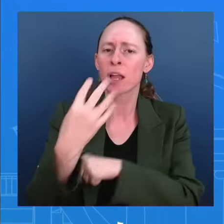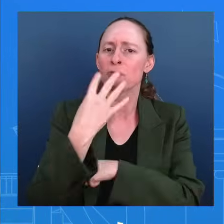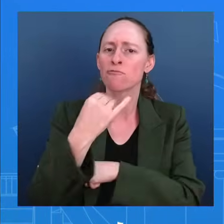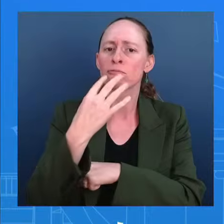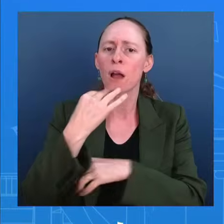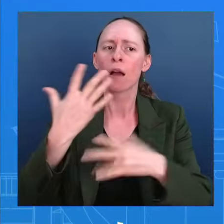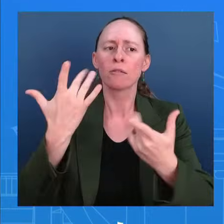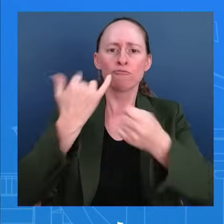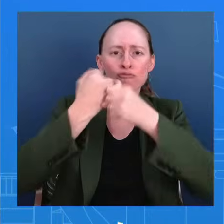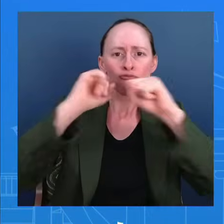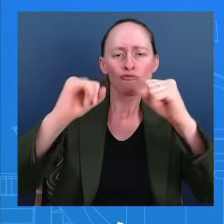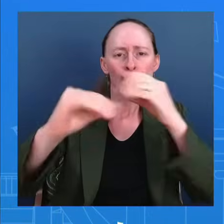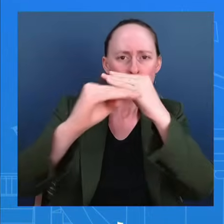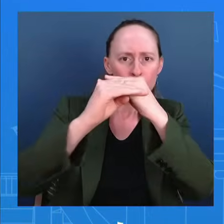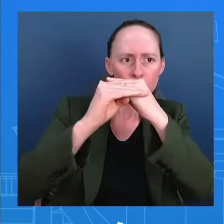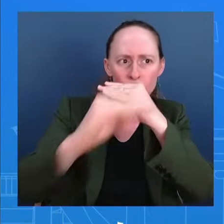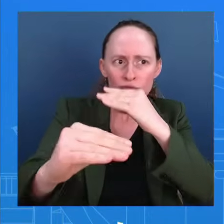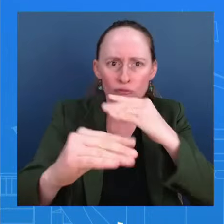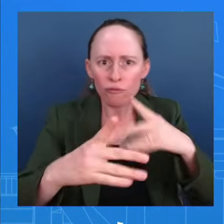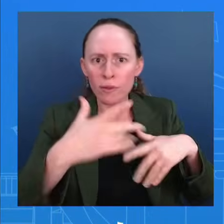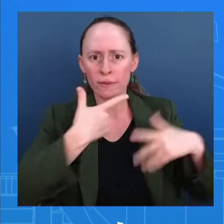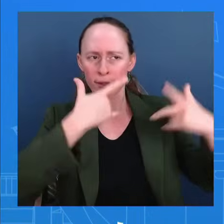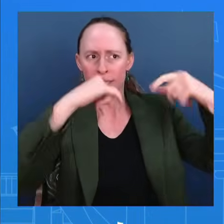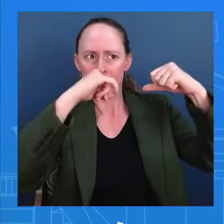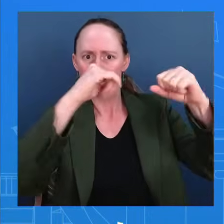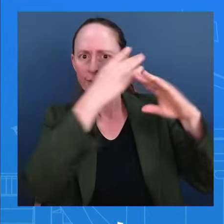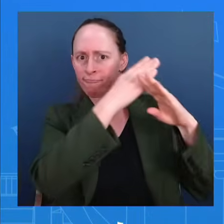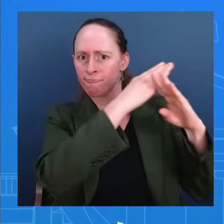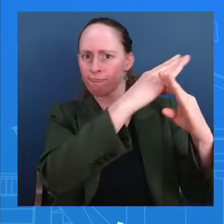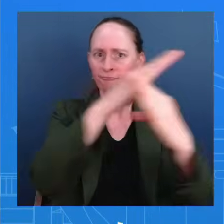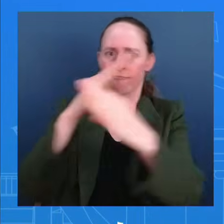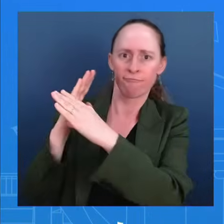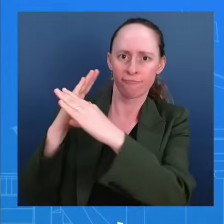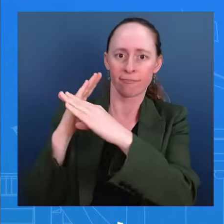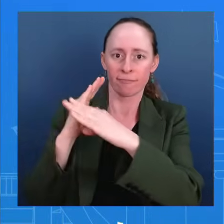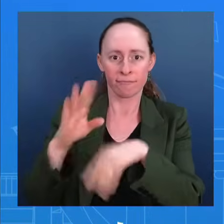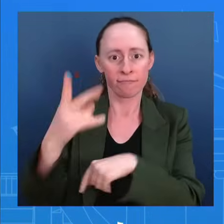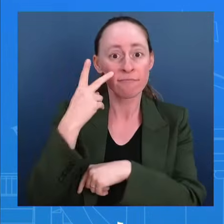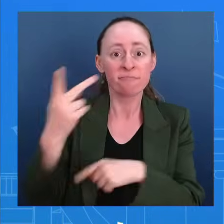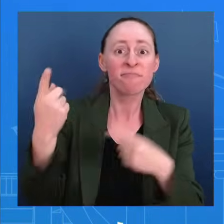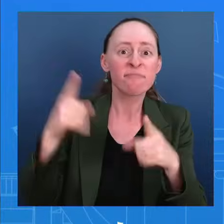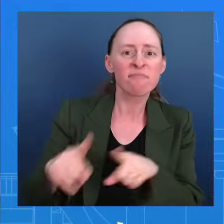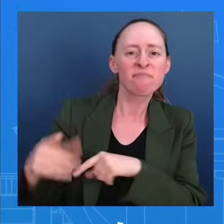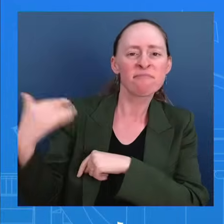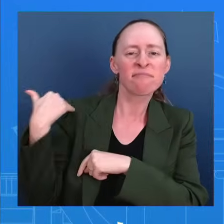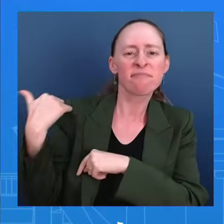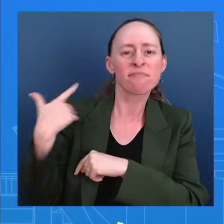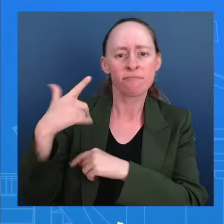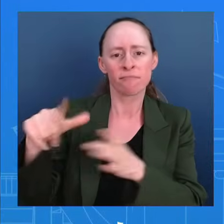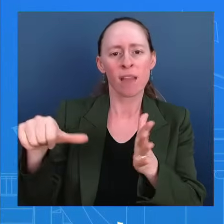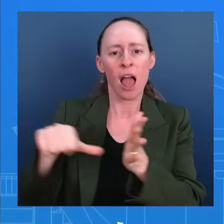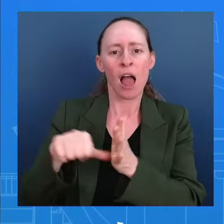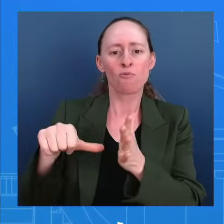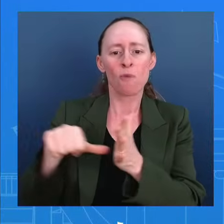since the -- past couple of weeks. When Iran attacked Israel, the president directed his military to protect Israel.